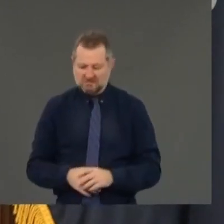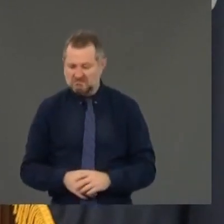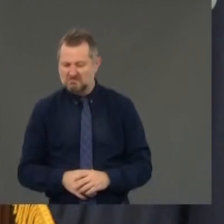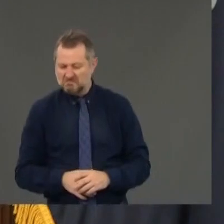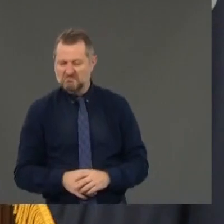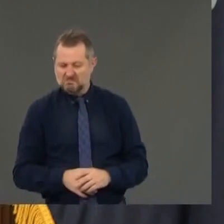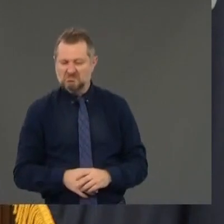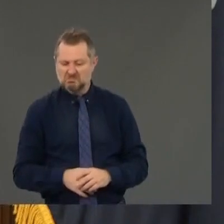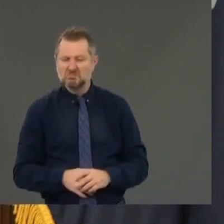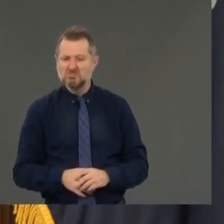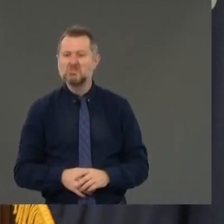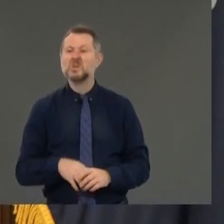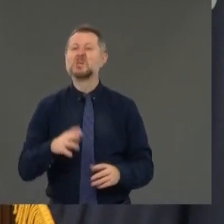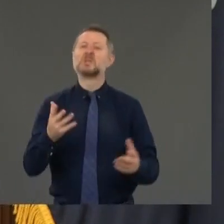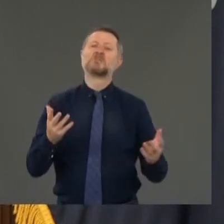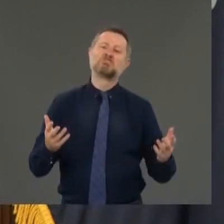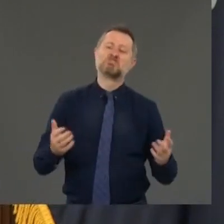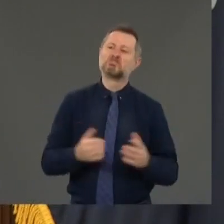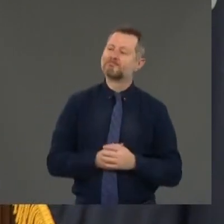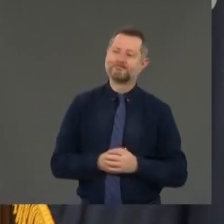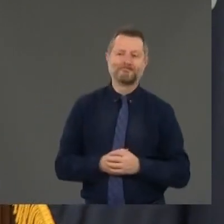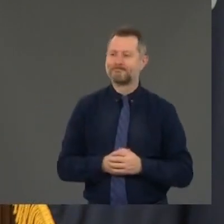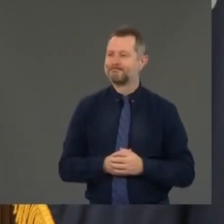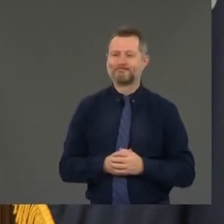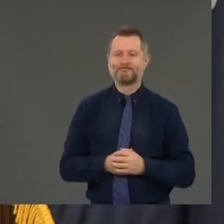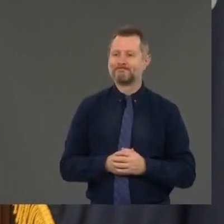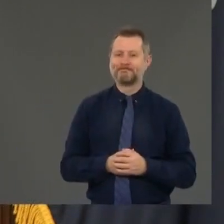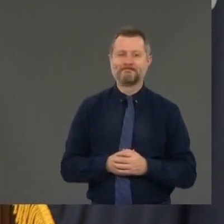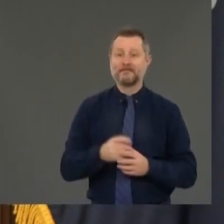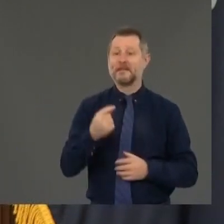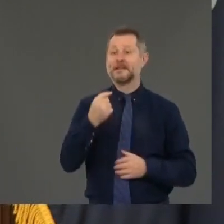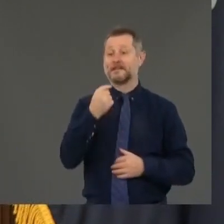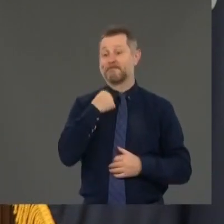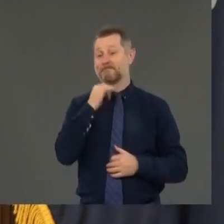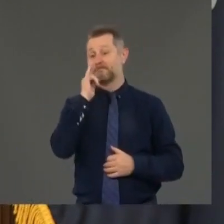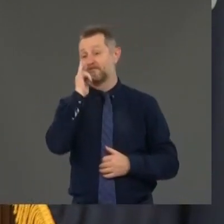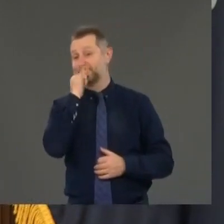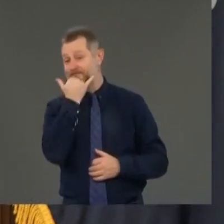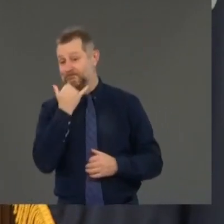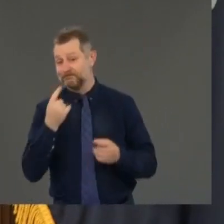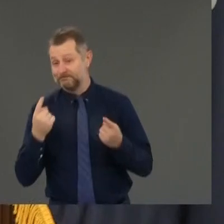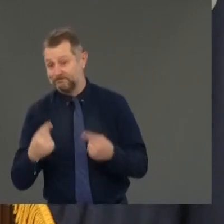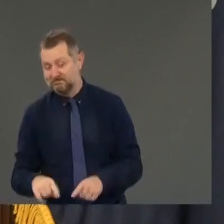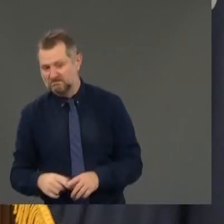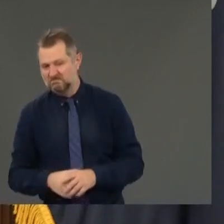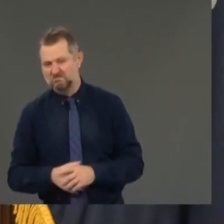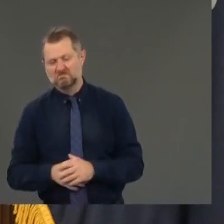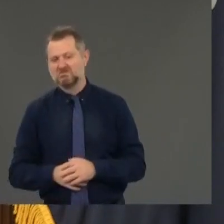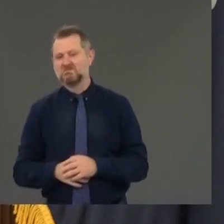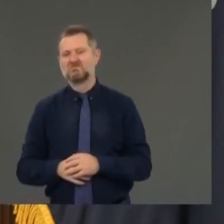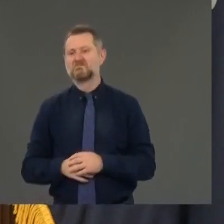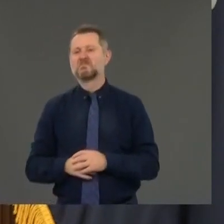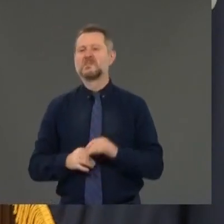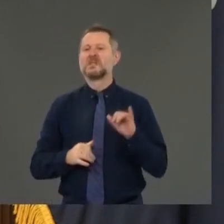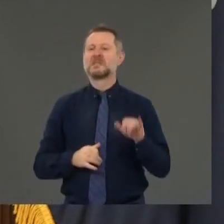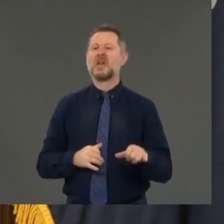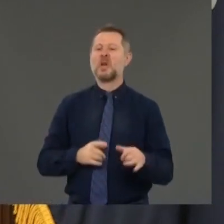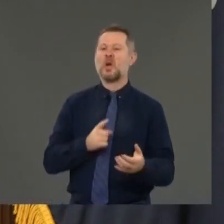I UNDERSTAND WHAT THE REPUBLICANS SAY ON THE ISSUE.